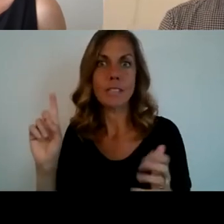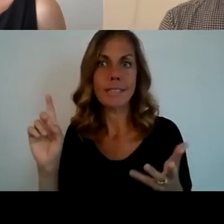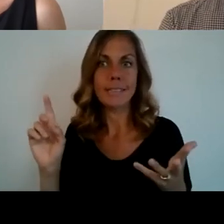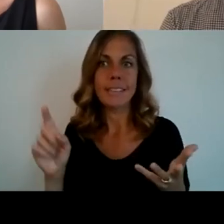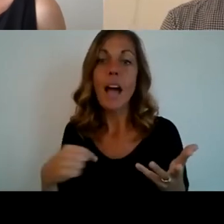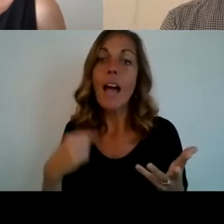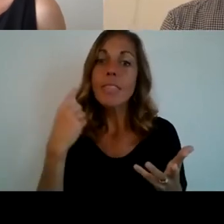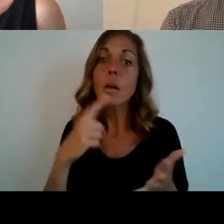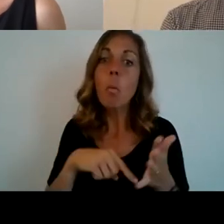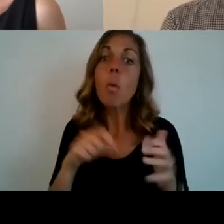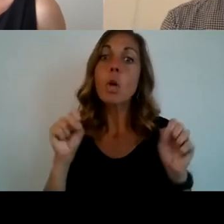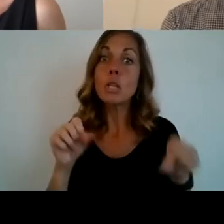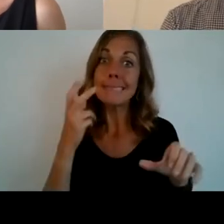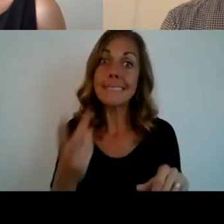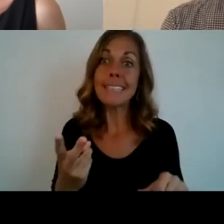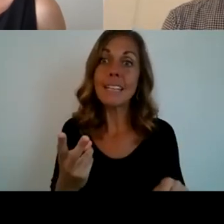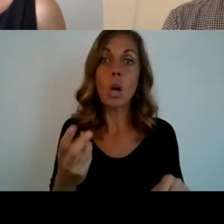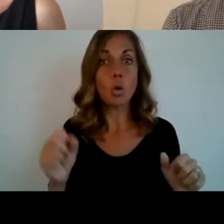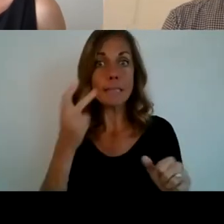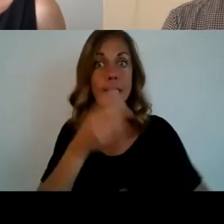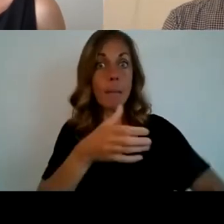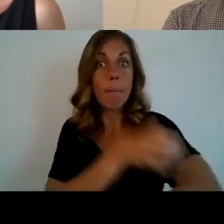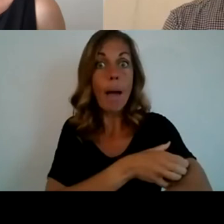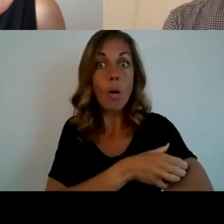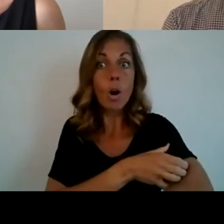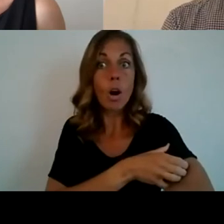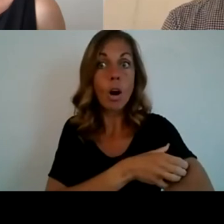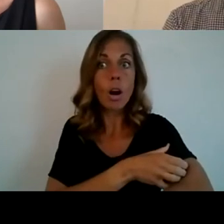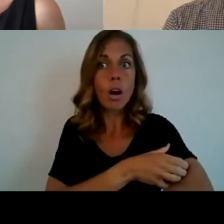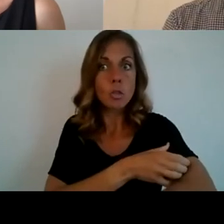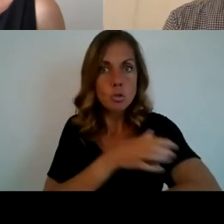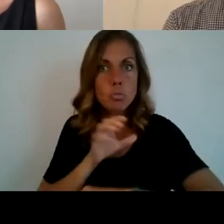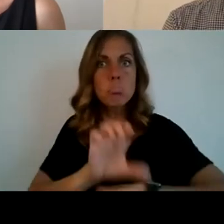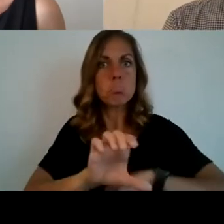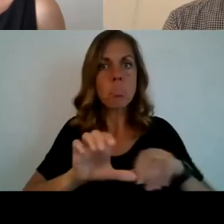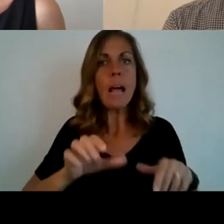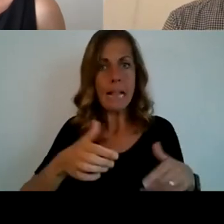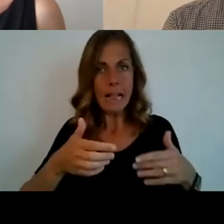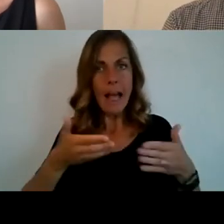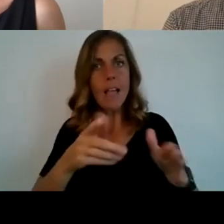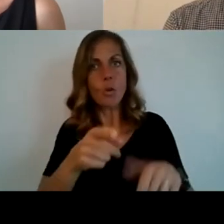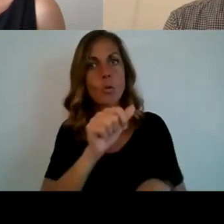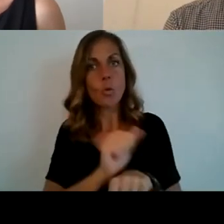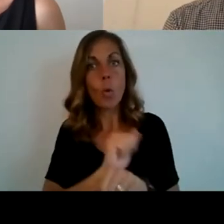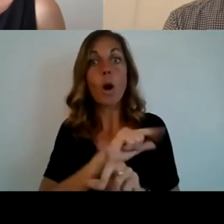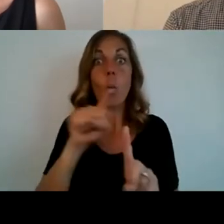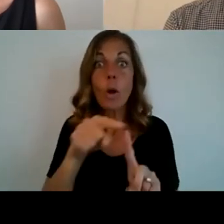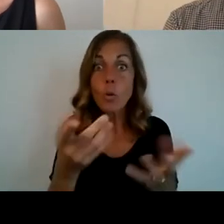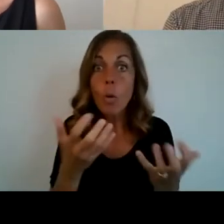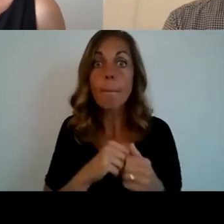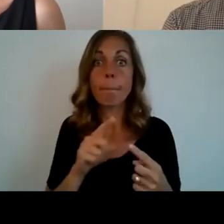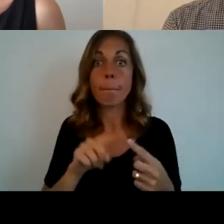We could see power to a lot of us work when we want to, how we want to. We could see less